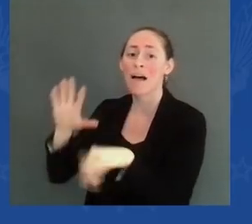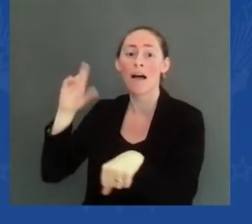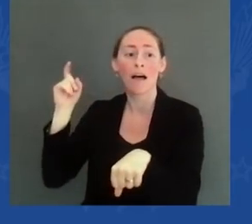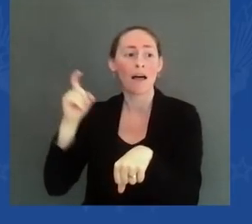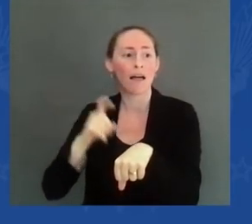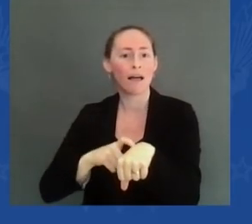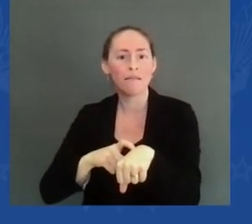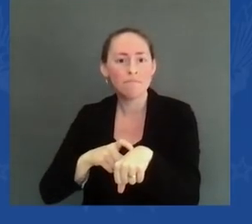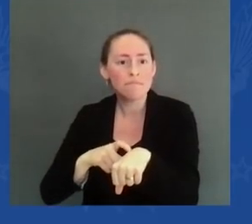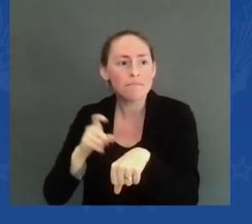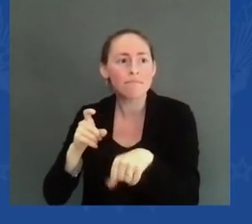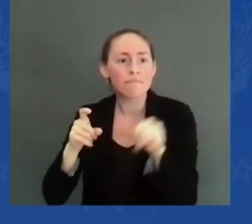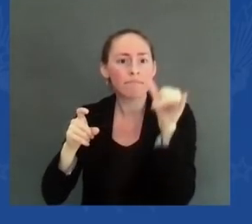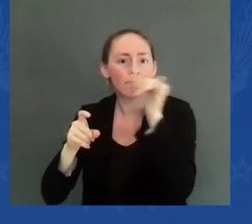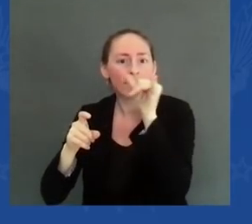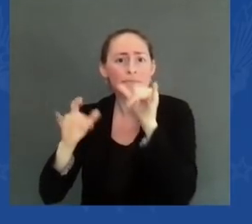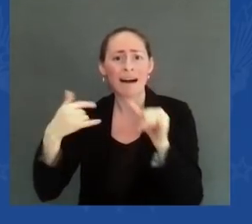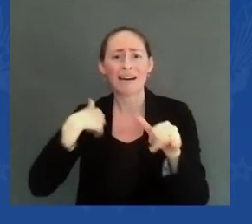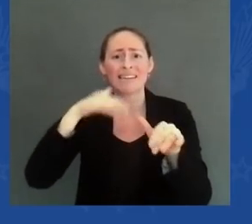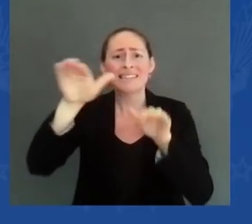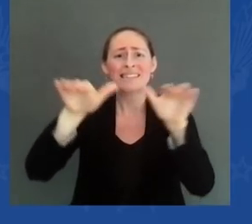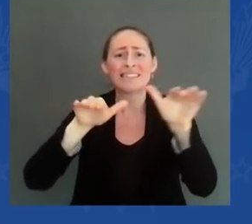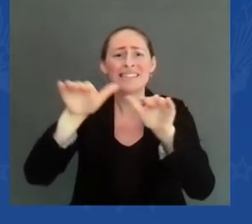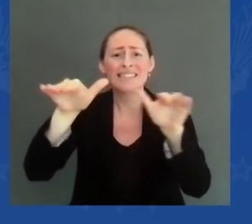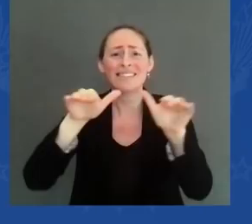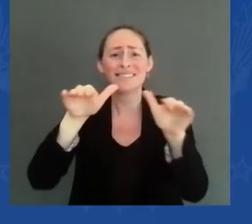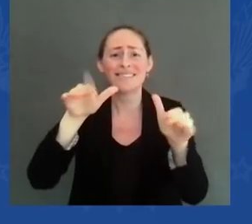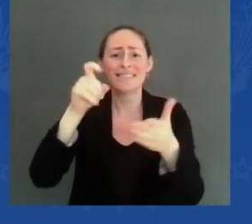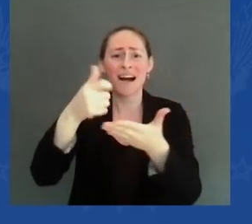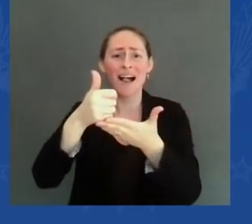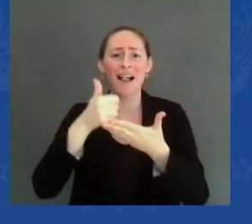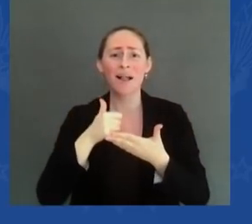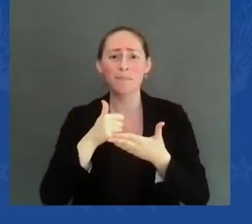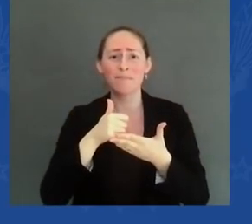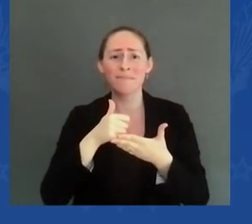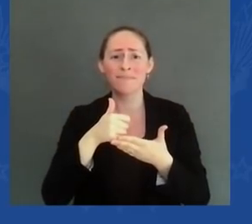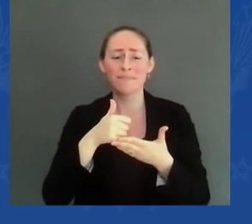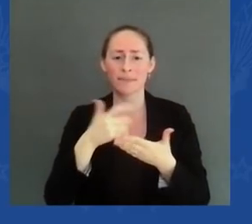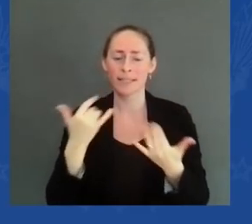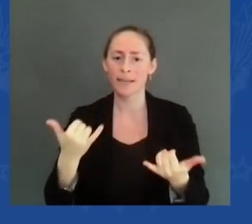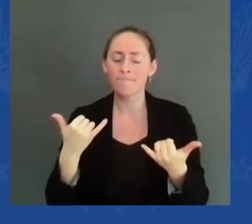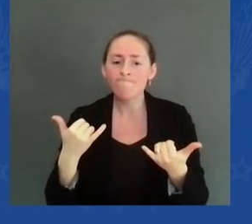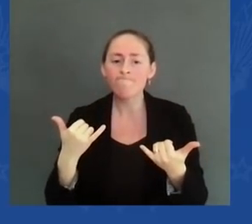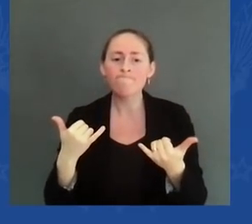that we would have experienced a cataclysmic weather event of proportions